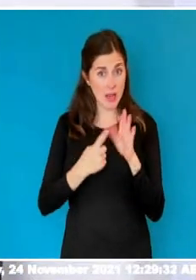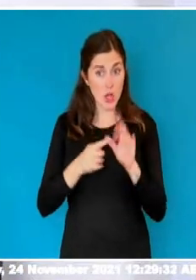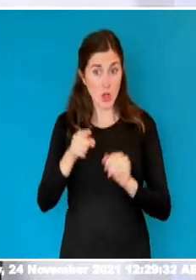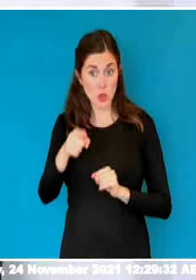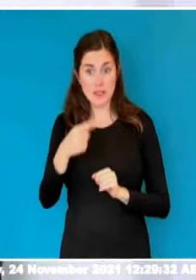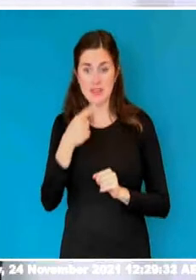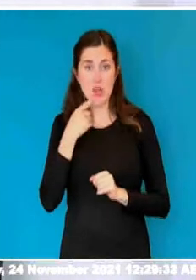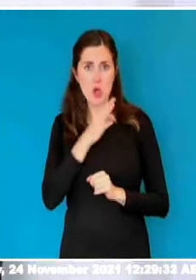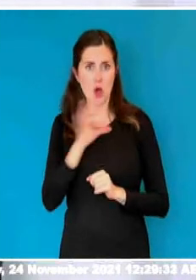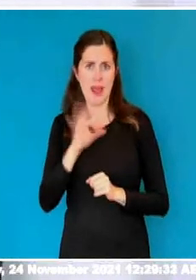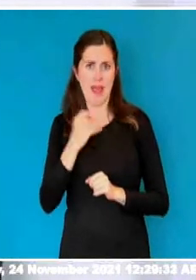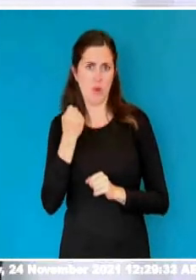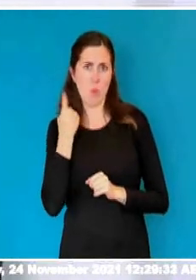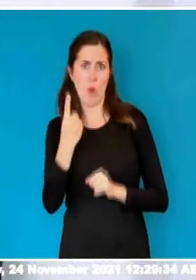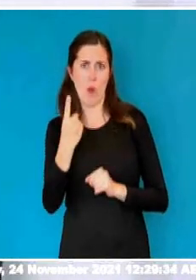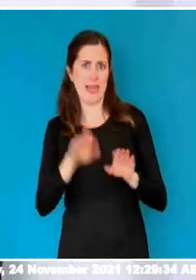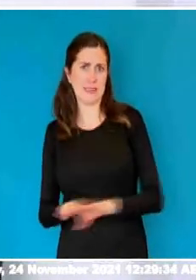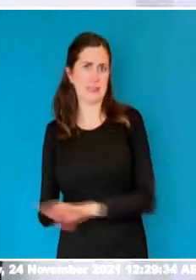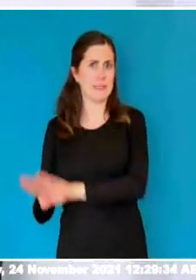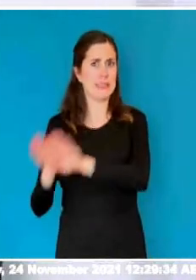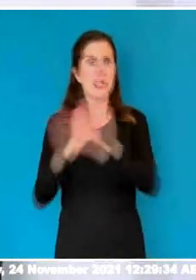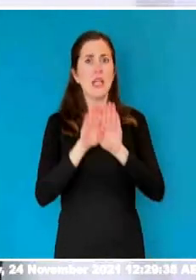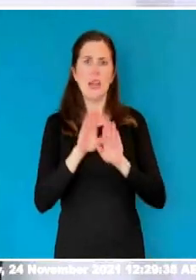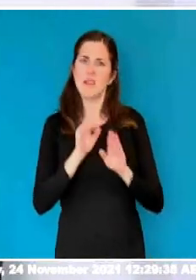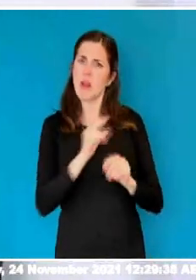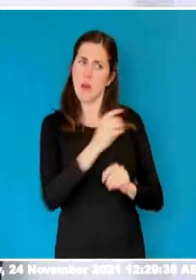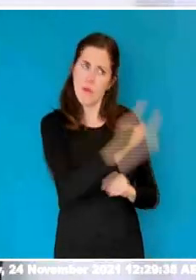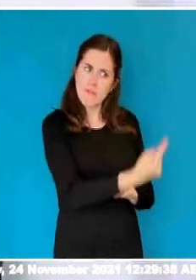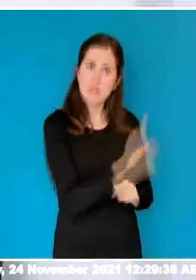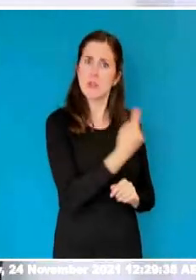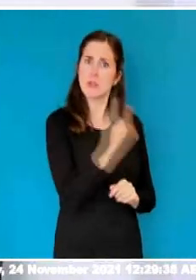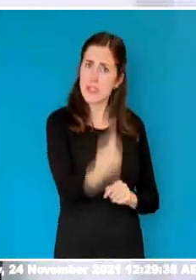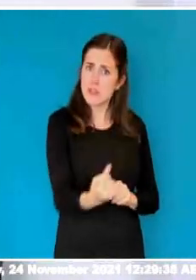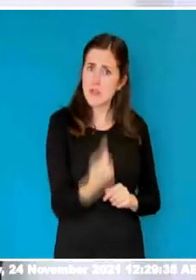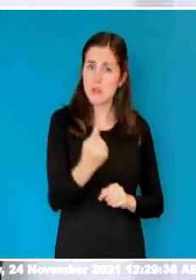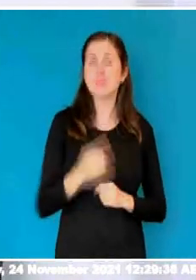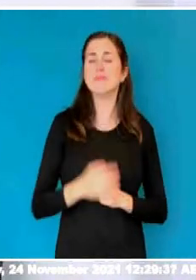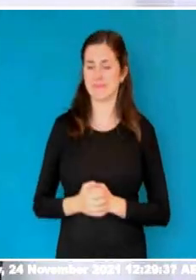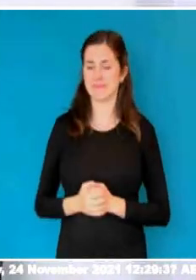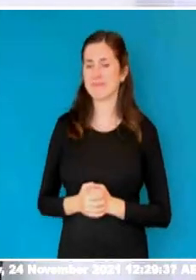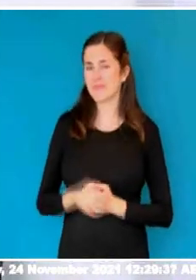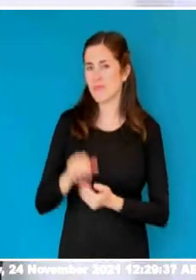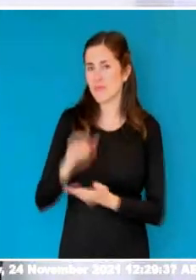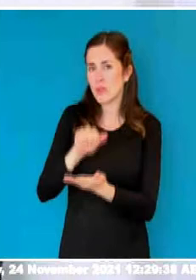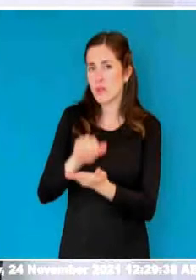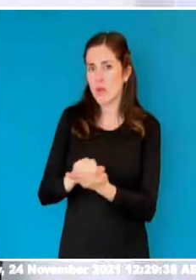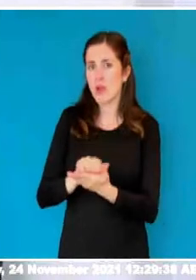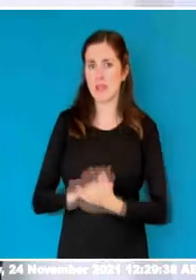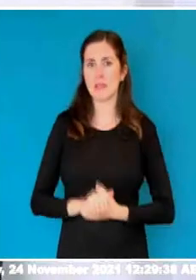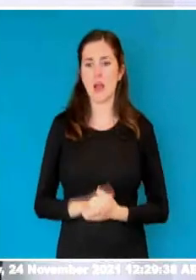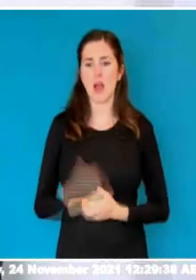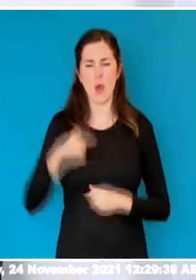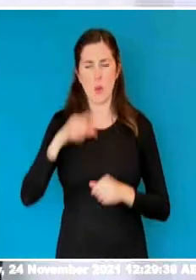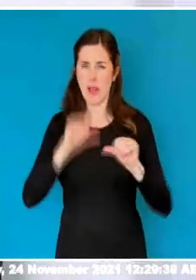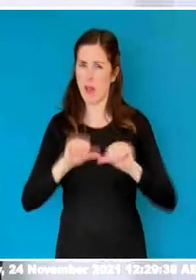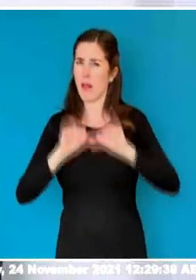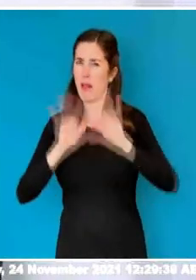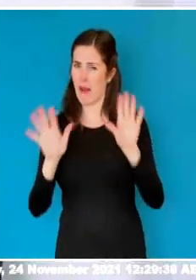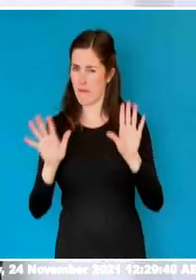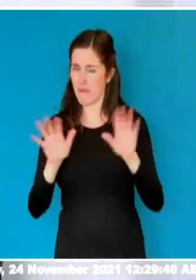decision making process, MrÂ Aikman? We do. In terms of the decentralised process, Counsel, just to clarify, for the most part